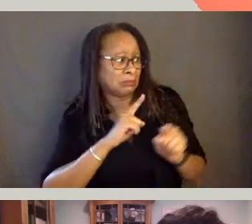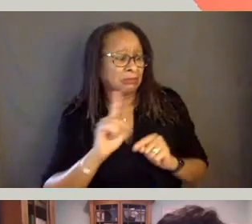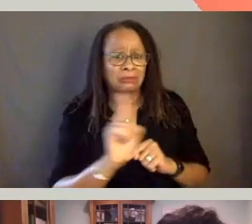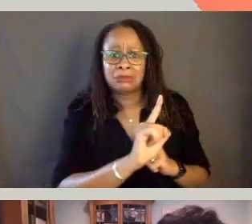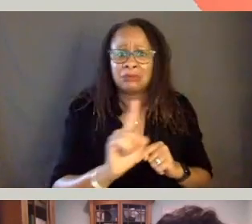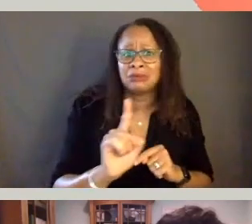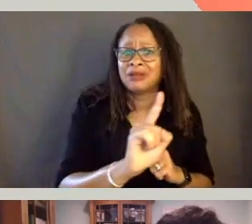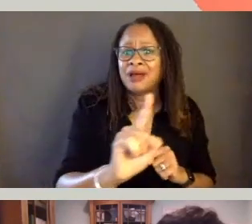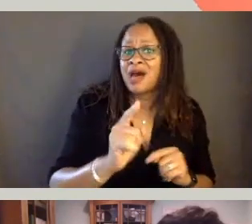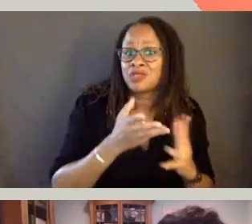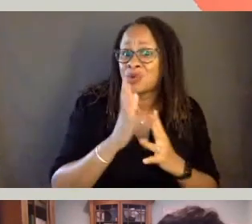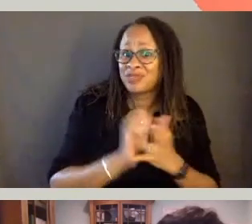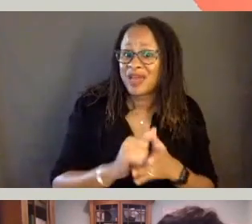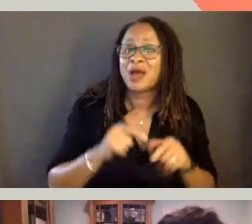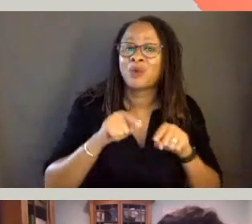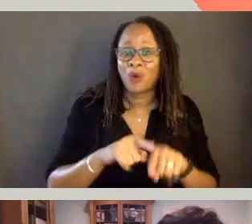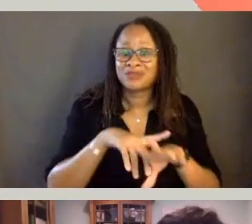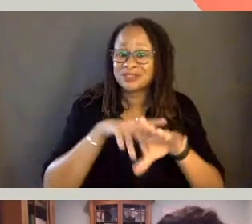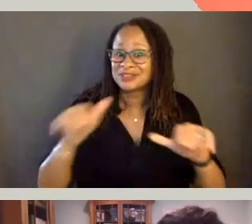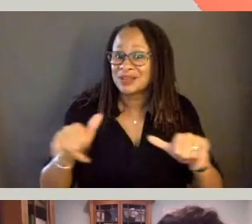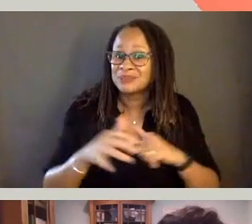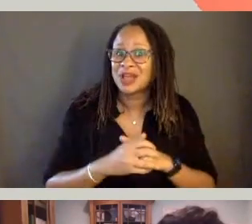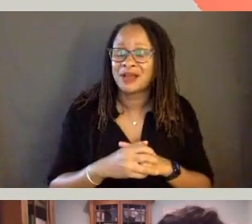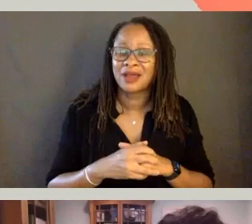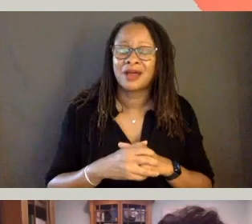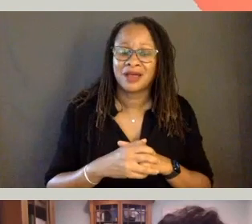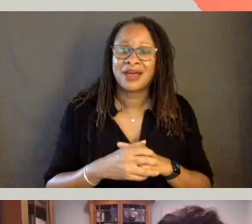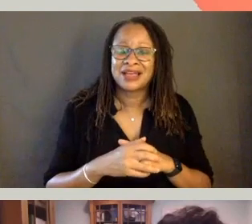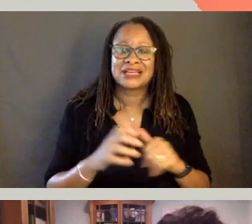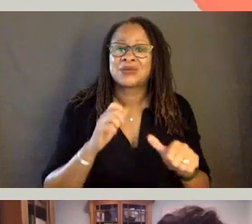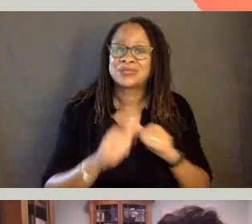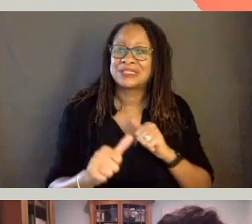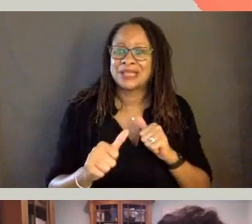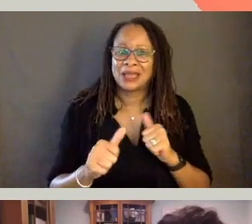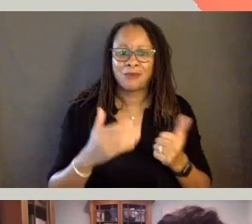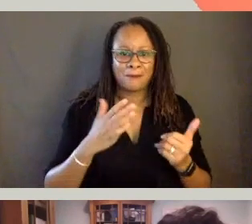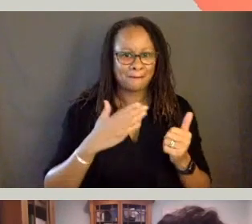while we stick to our integrity and independence as artists.